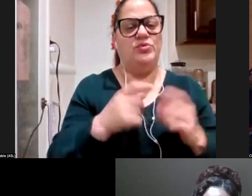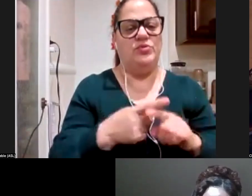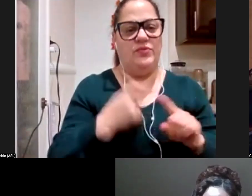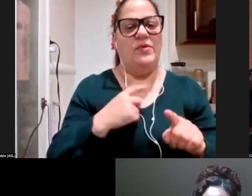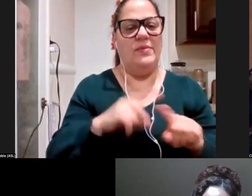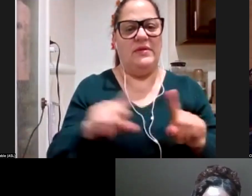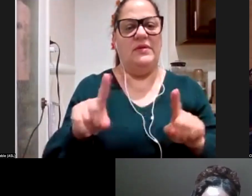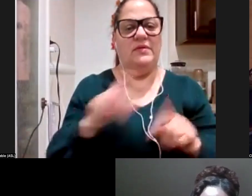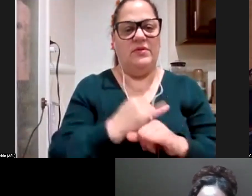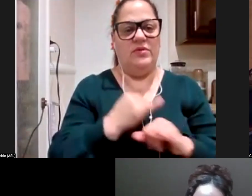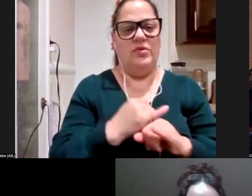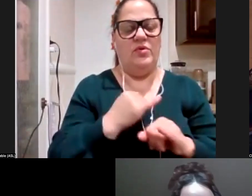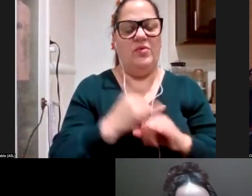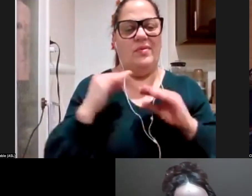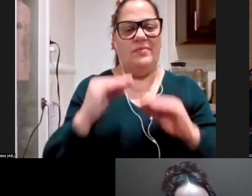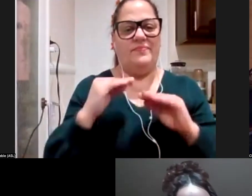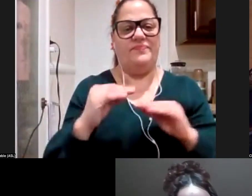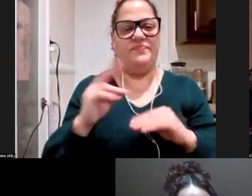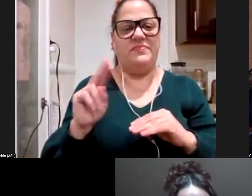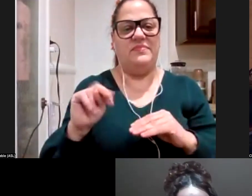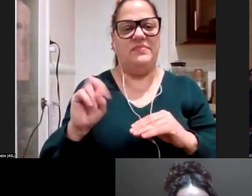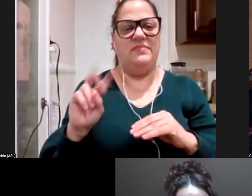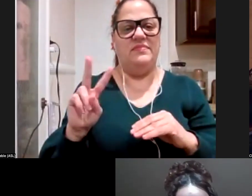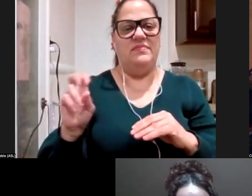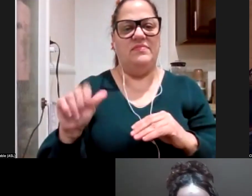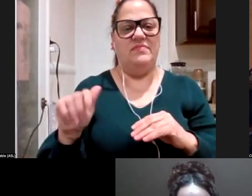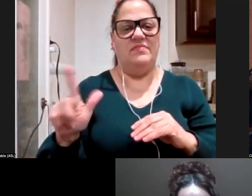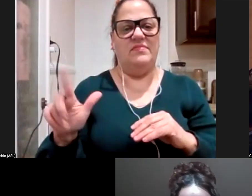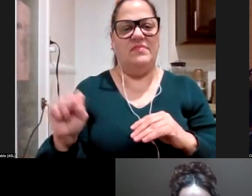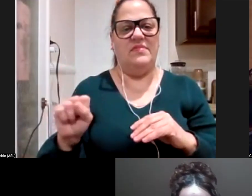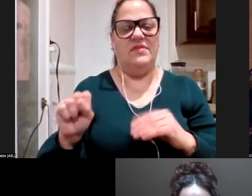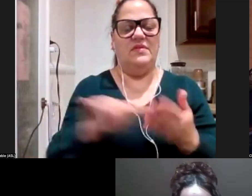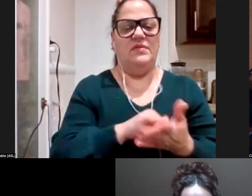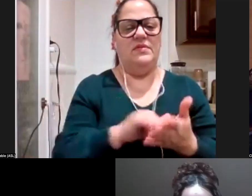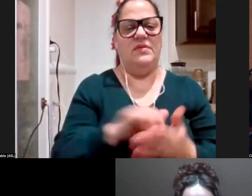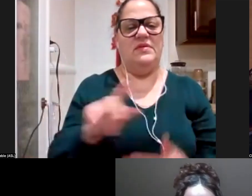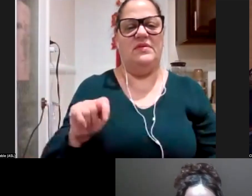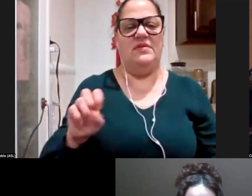when I taught in Nashville, what is being done in the state of Tennessee and Vanderbilt has a new